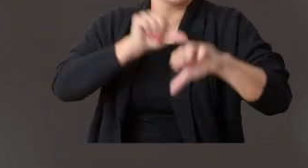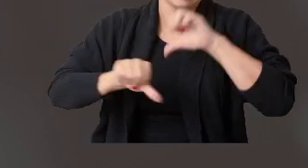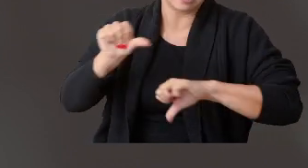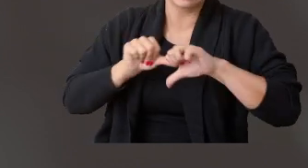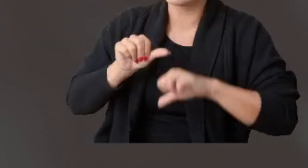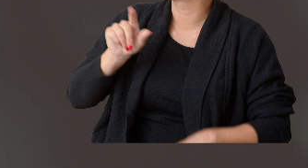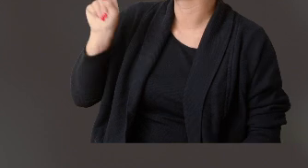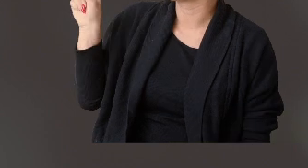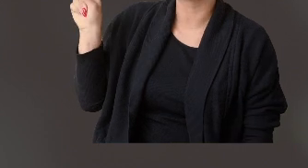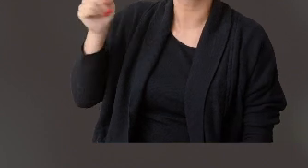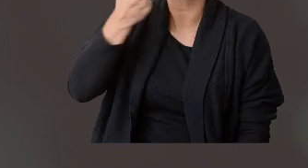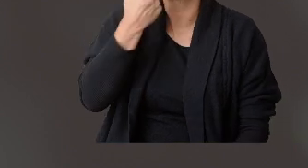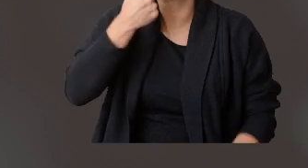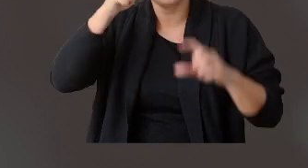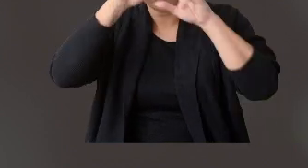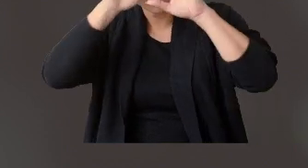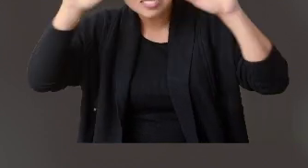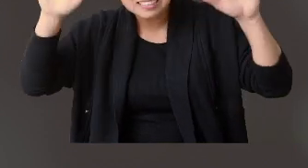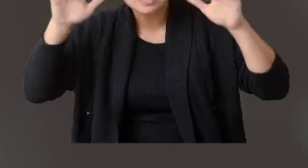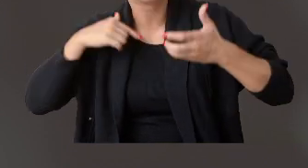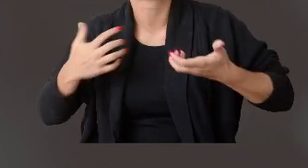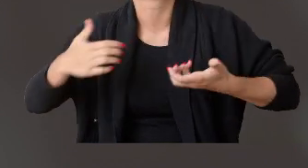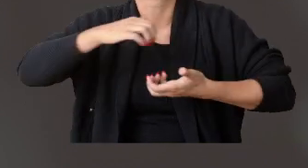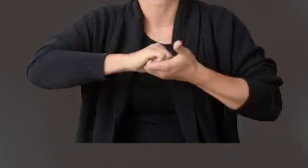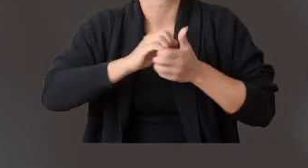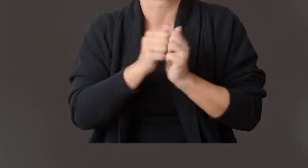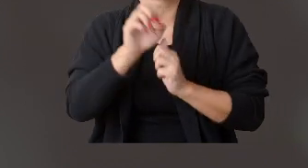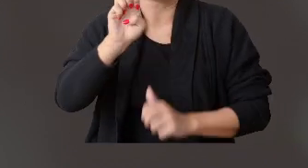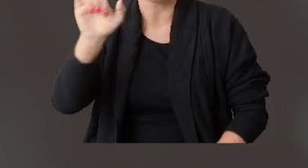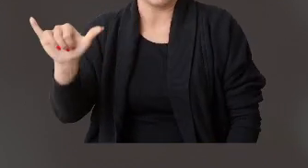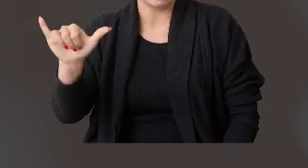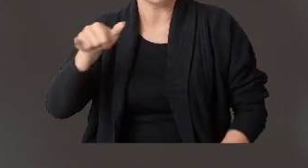In neurodiversity, we just did a study with EY